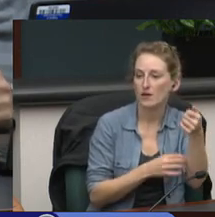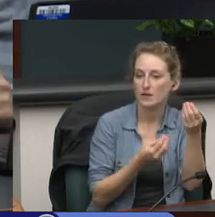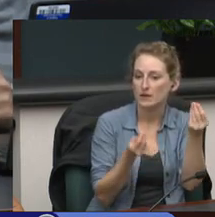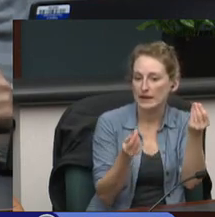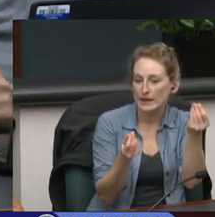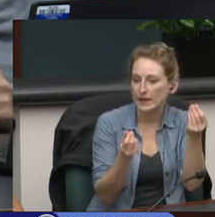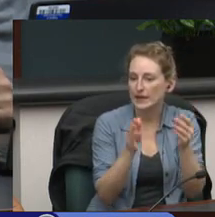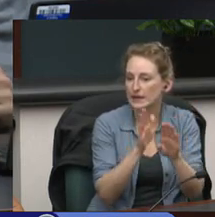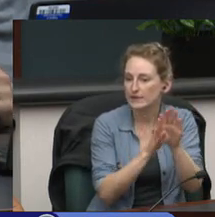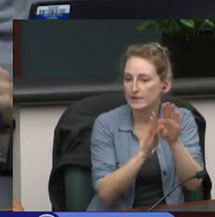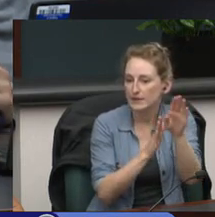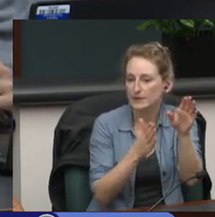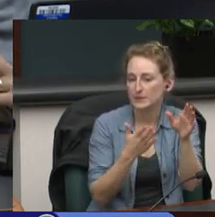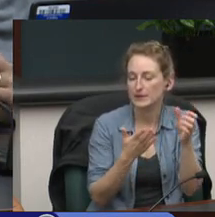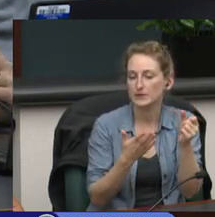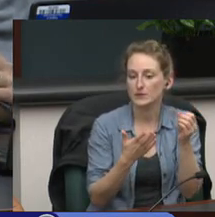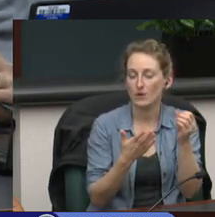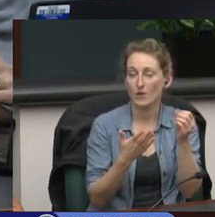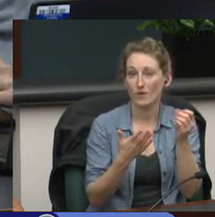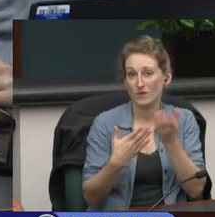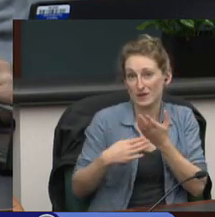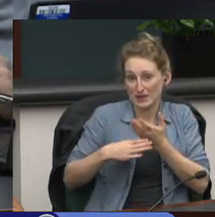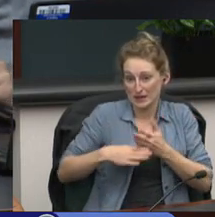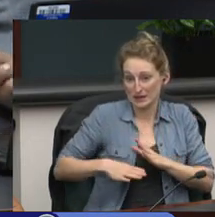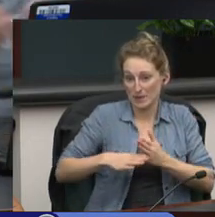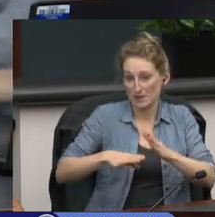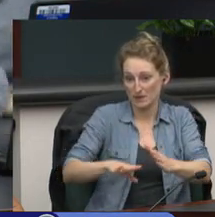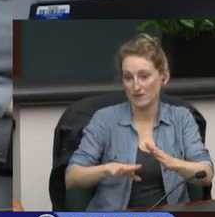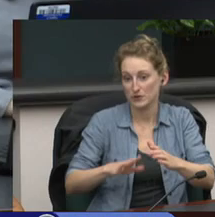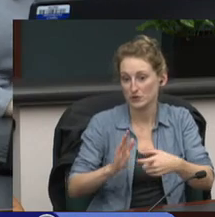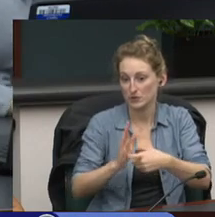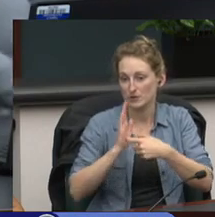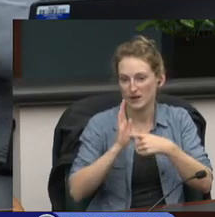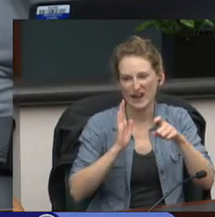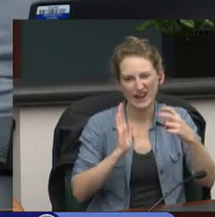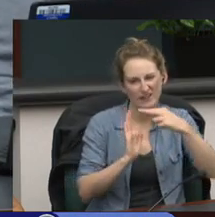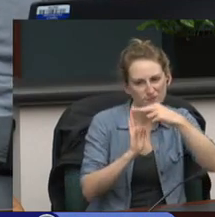a subdivision requirement to take a closer look at the open space